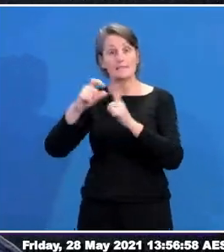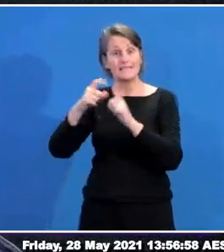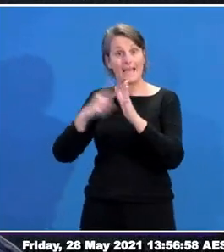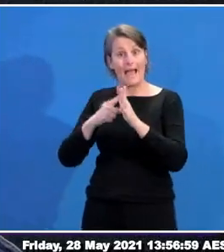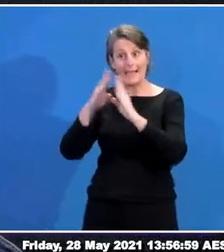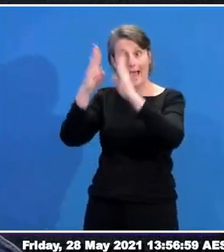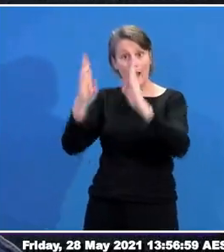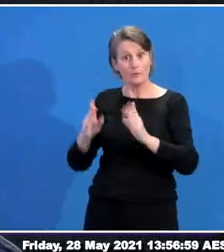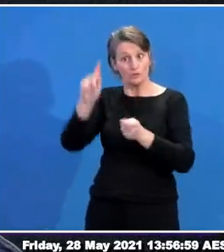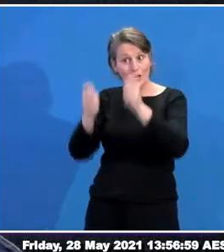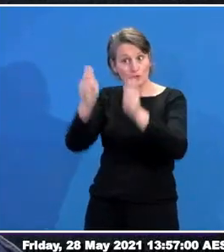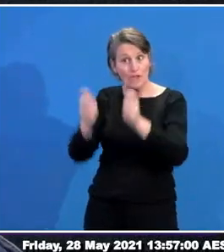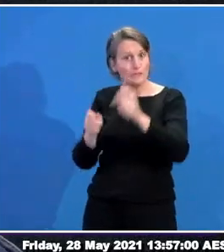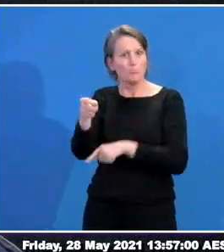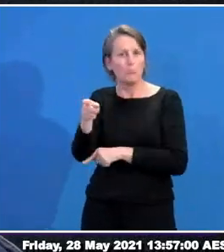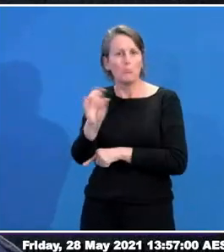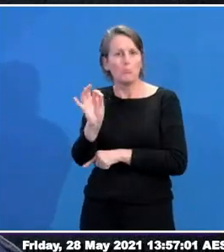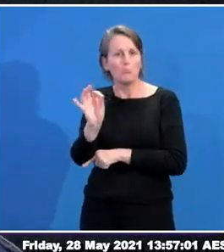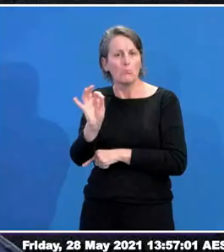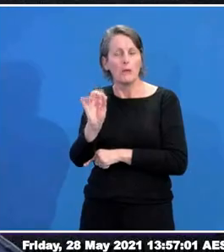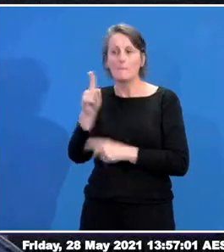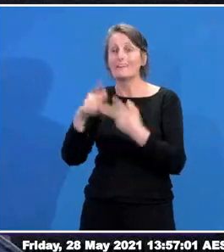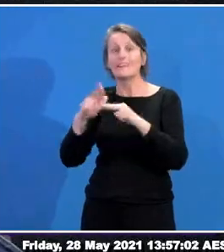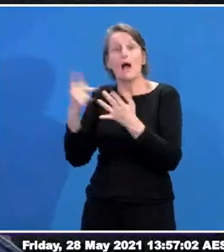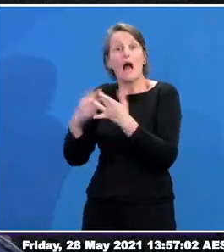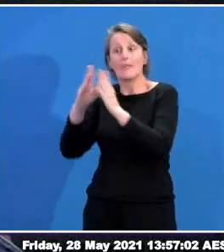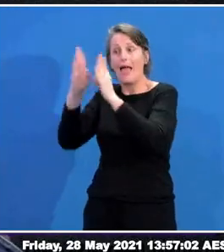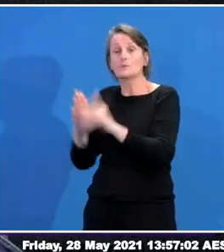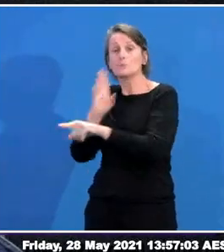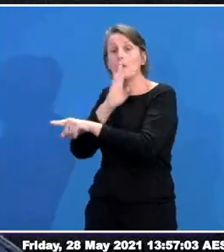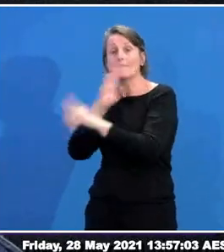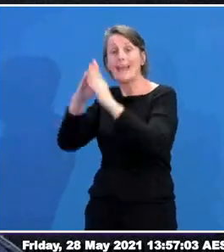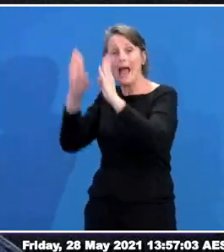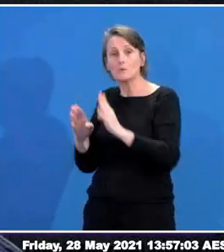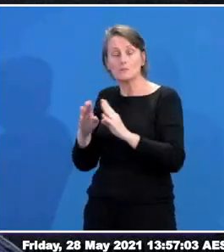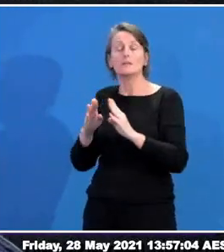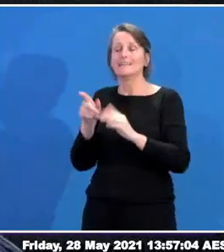We traditionally modify someone's private home, which provides another